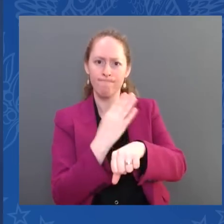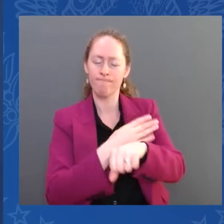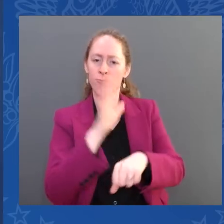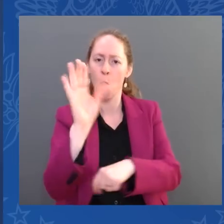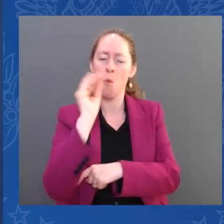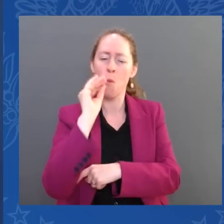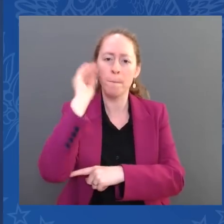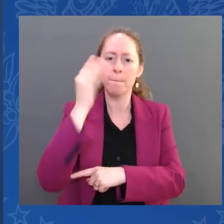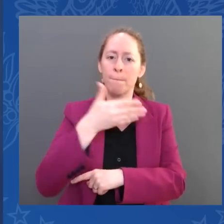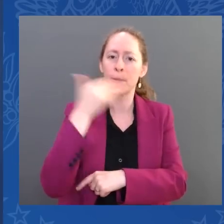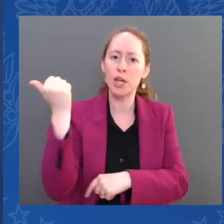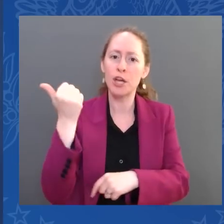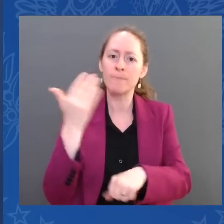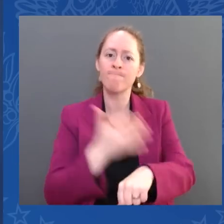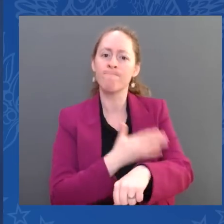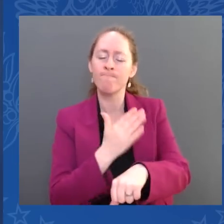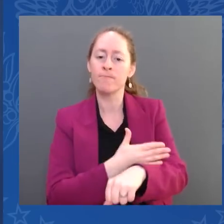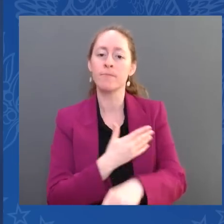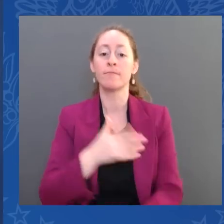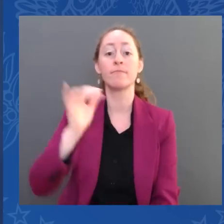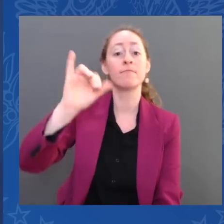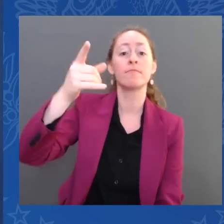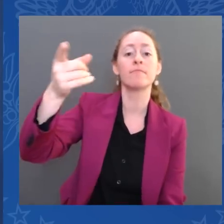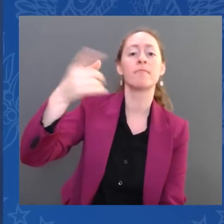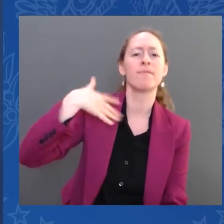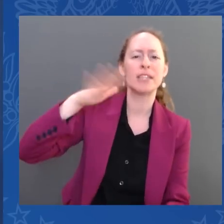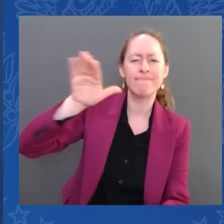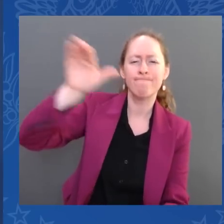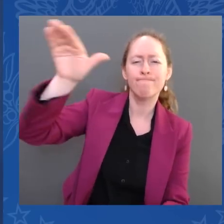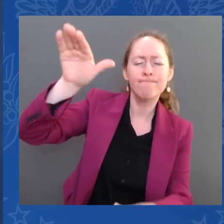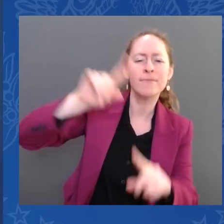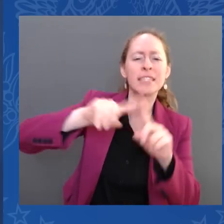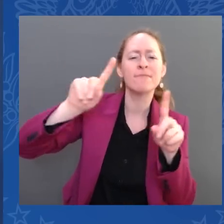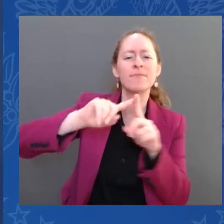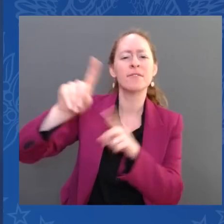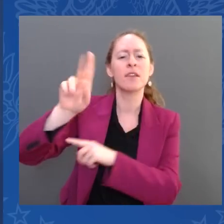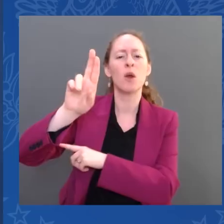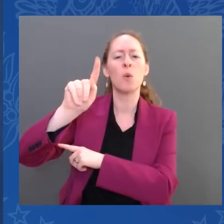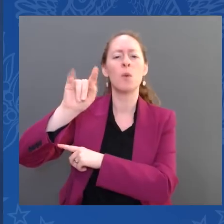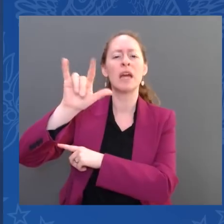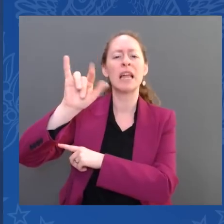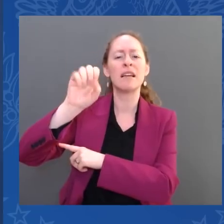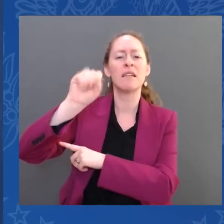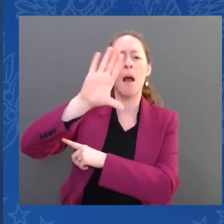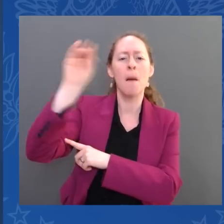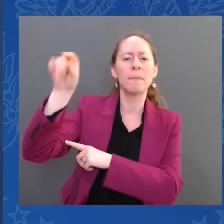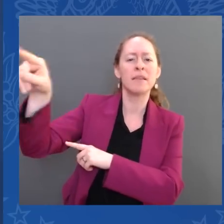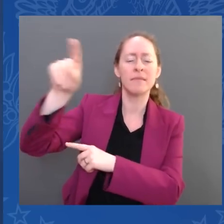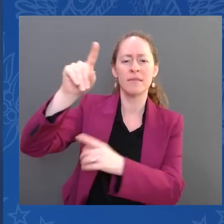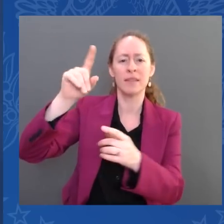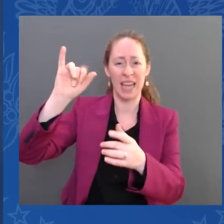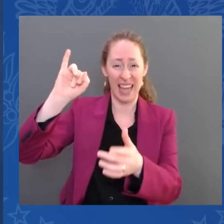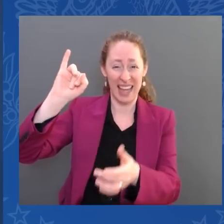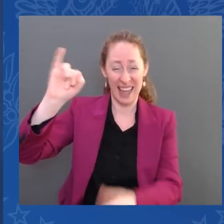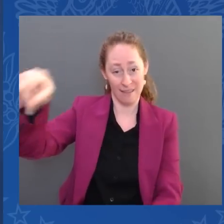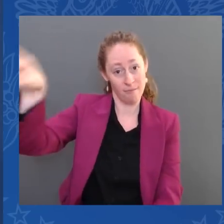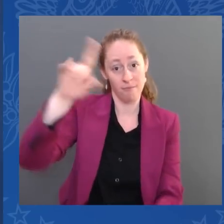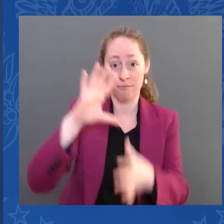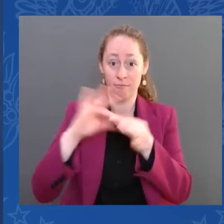They told me that if we pass the investments, they will make immediately lower -- they'll immediately lower the average family's energy